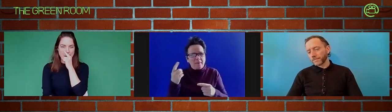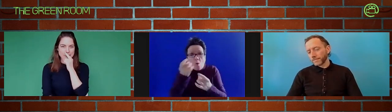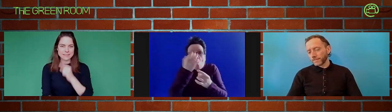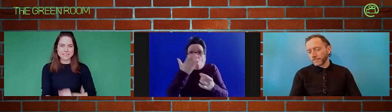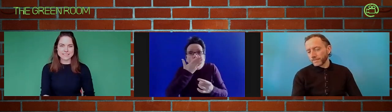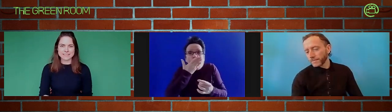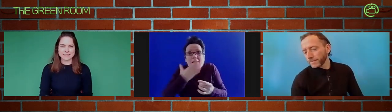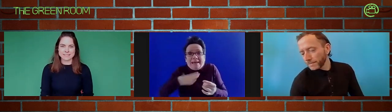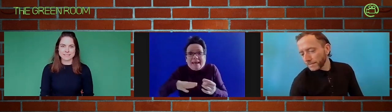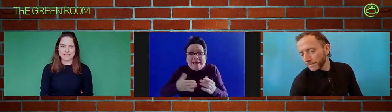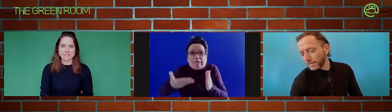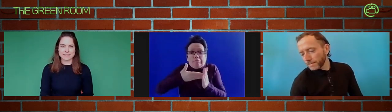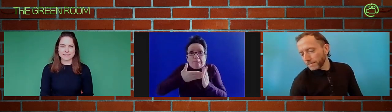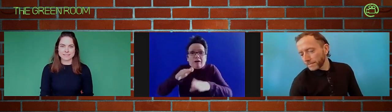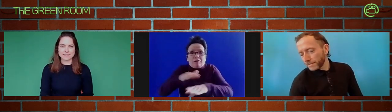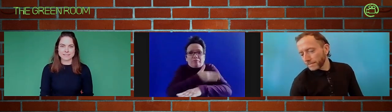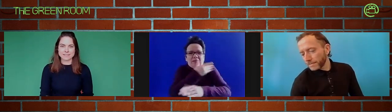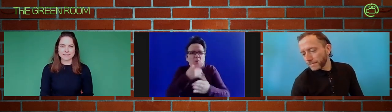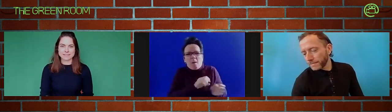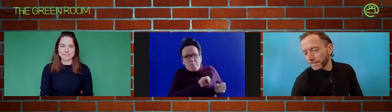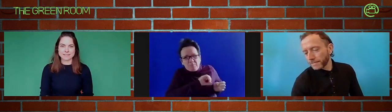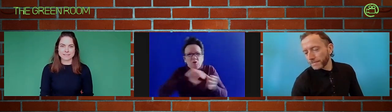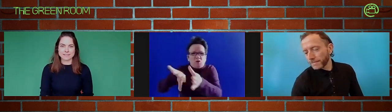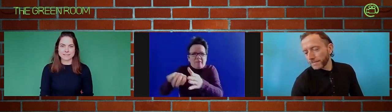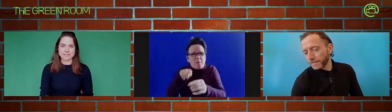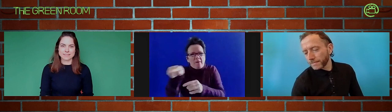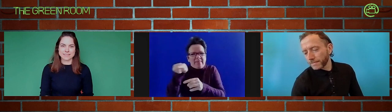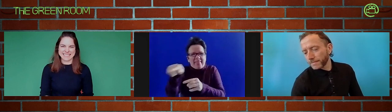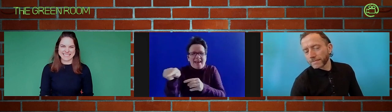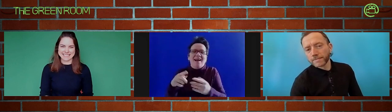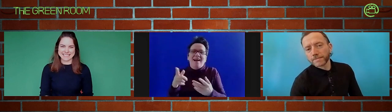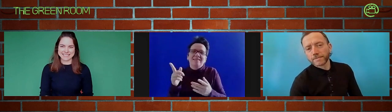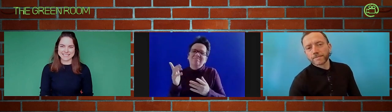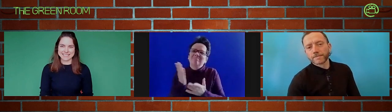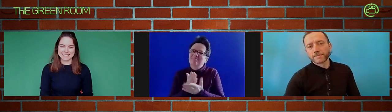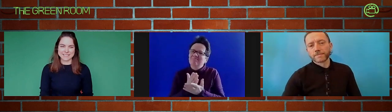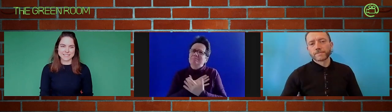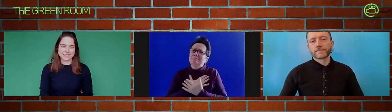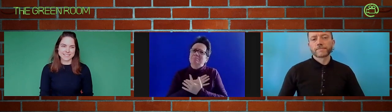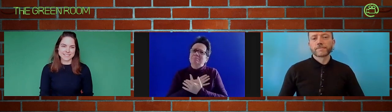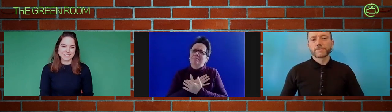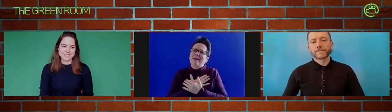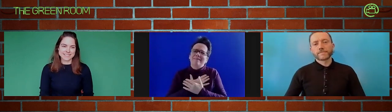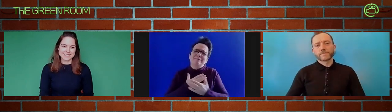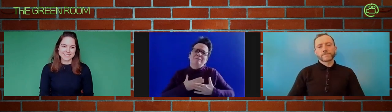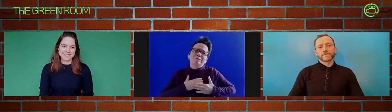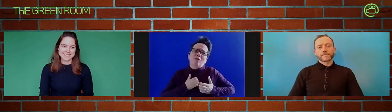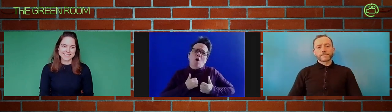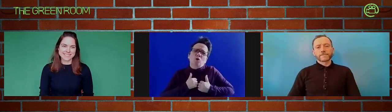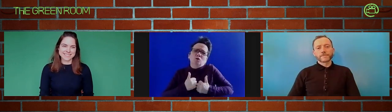were like 'I will just shove them in here.' Yeah. I've got a lot of fond memories of that Green Room just because of all the